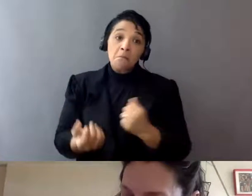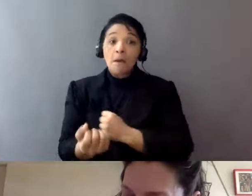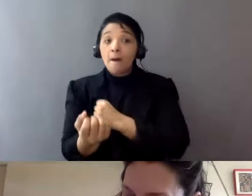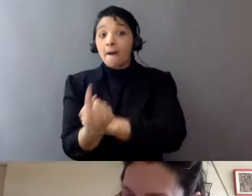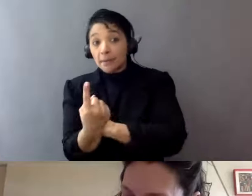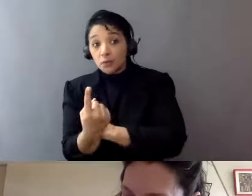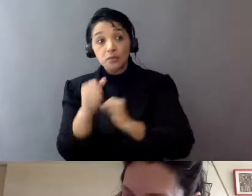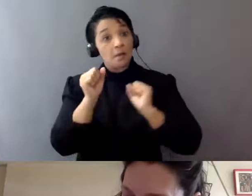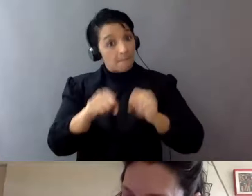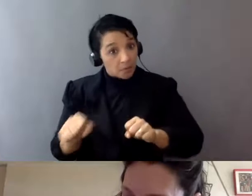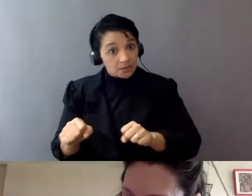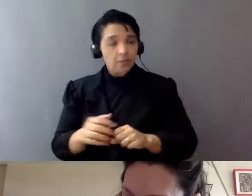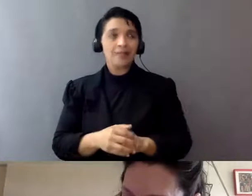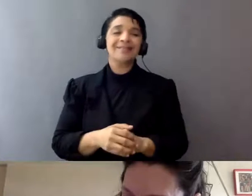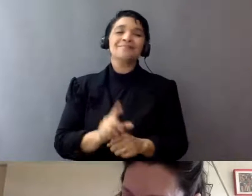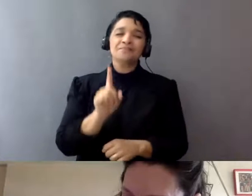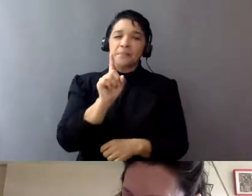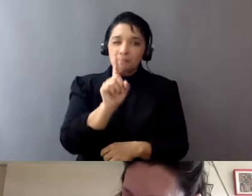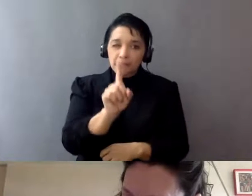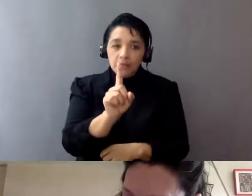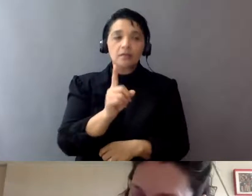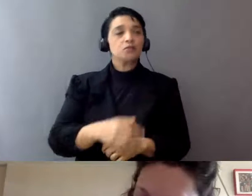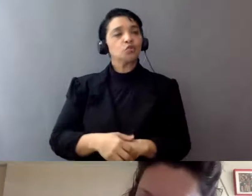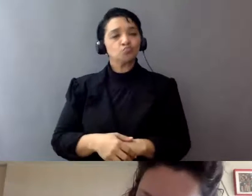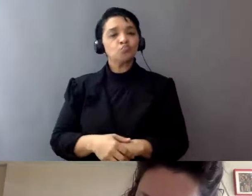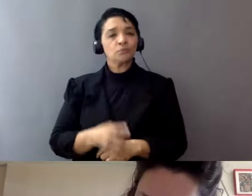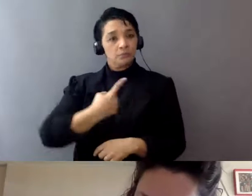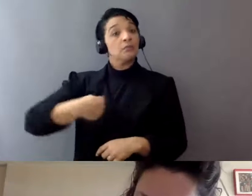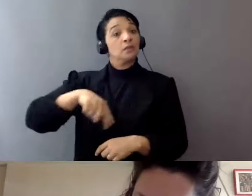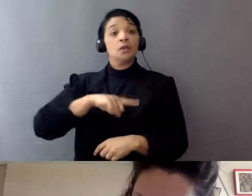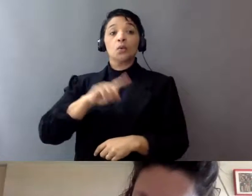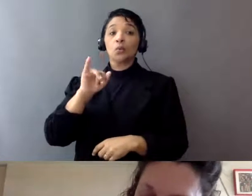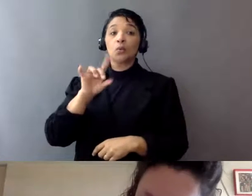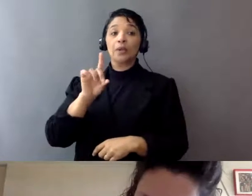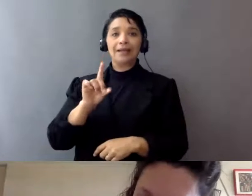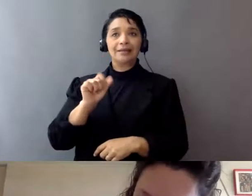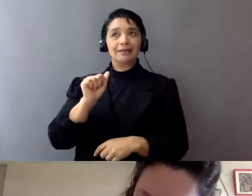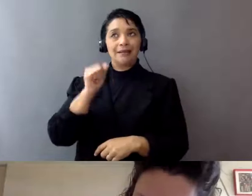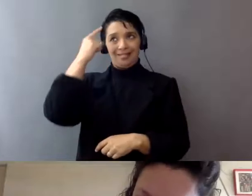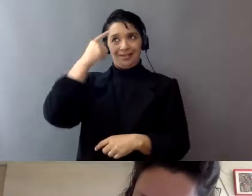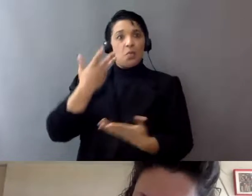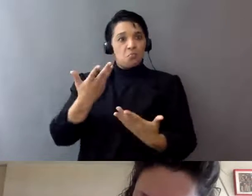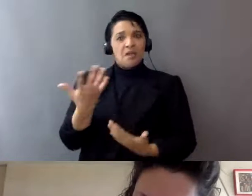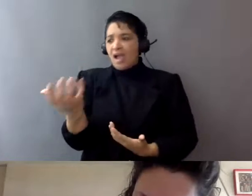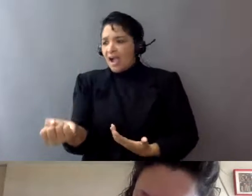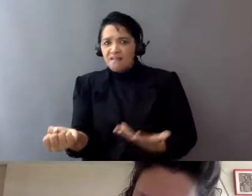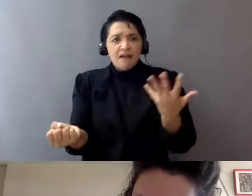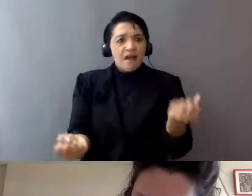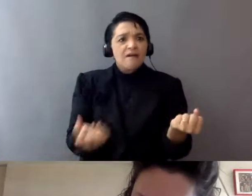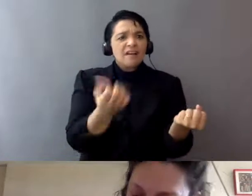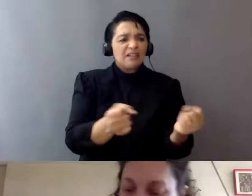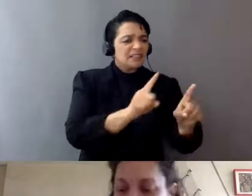On the other hand, we really, really, there are many ongoing initiatives and places, so,